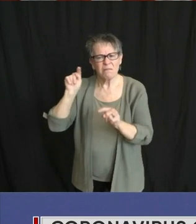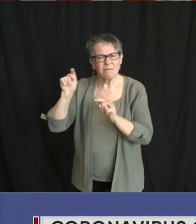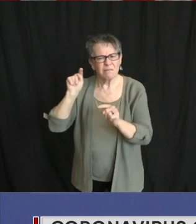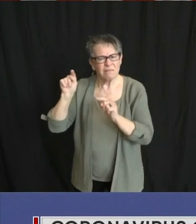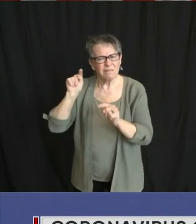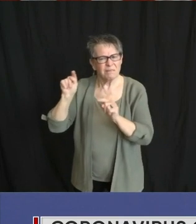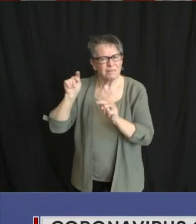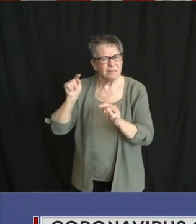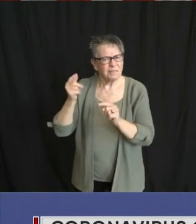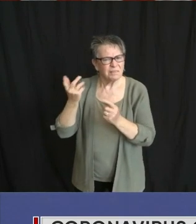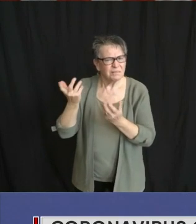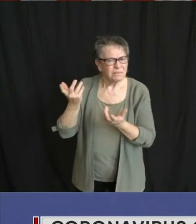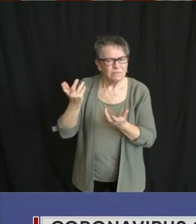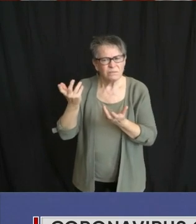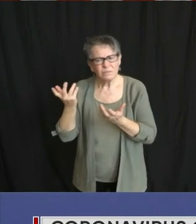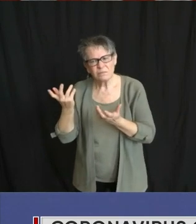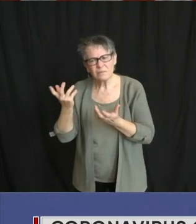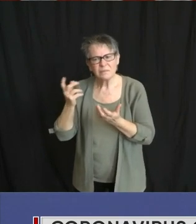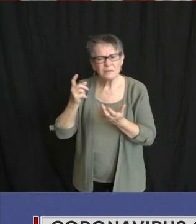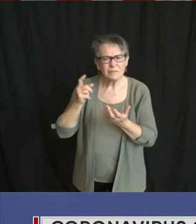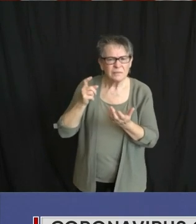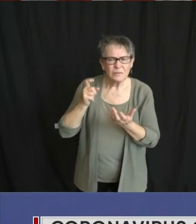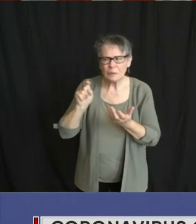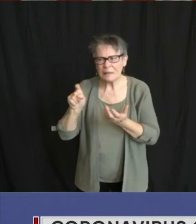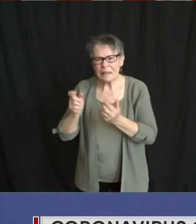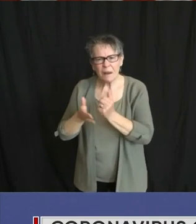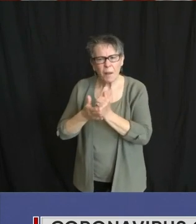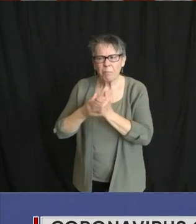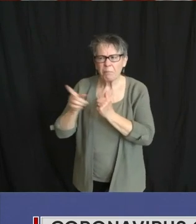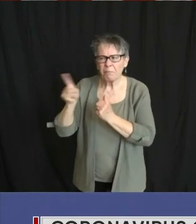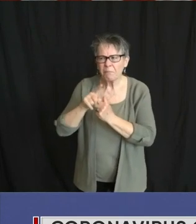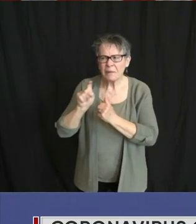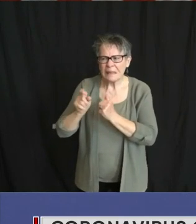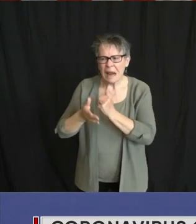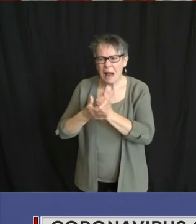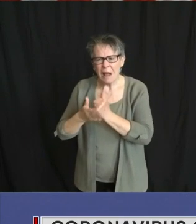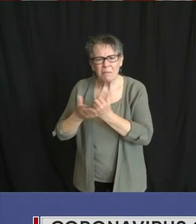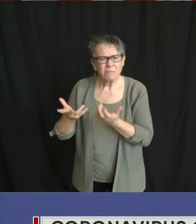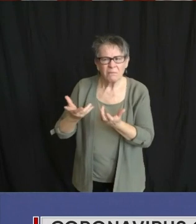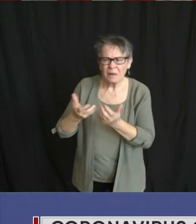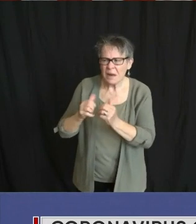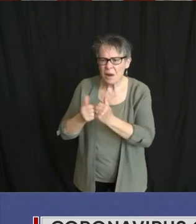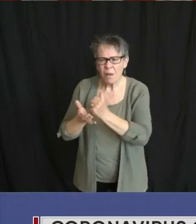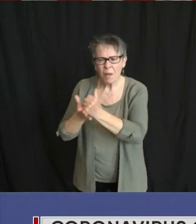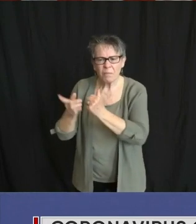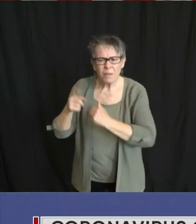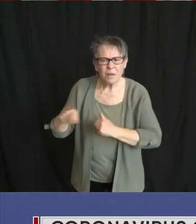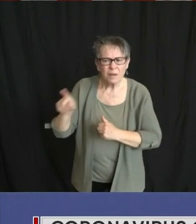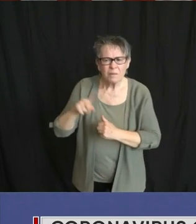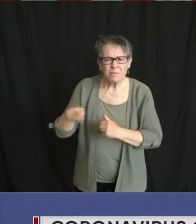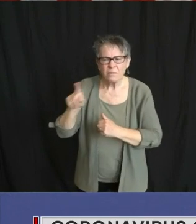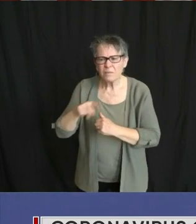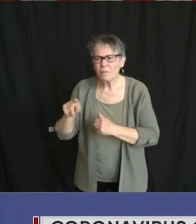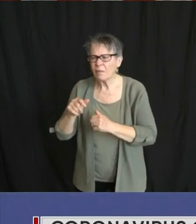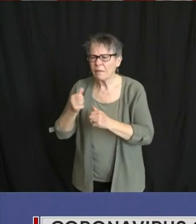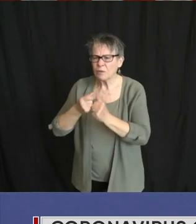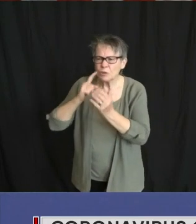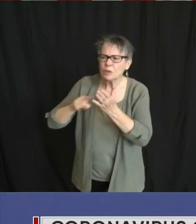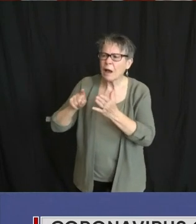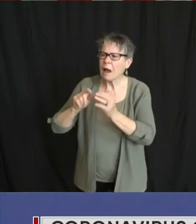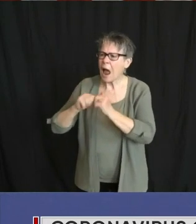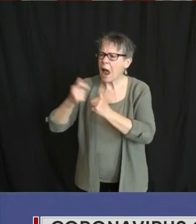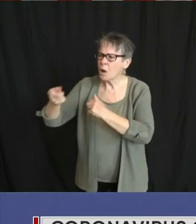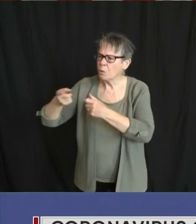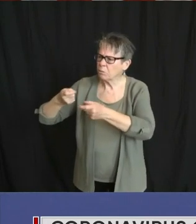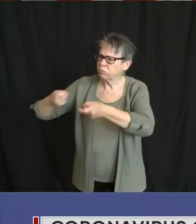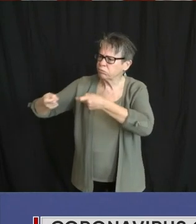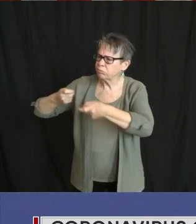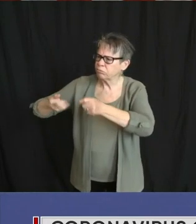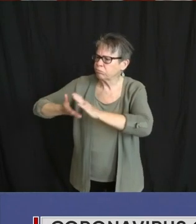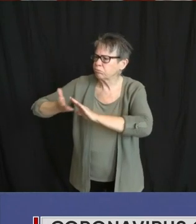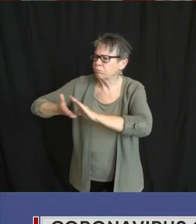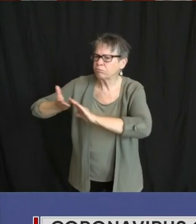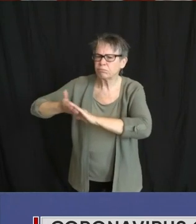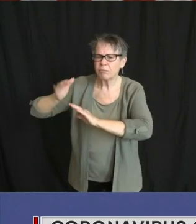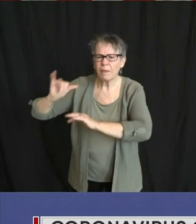PARAMUS, THEY ARE HELPING US